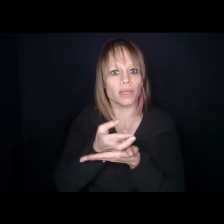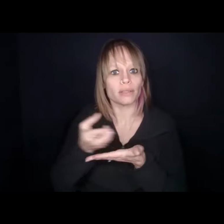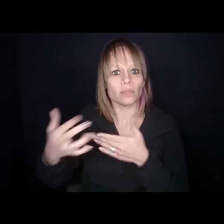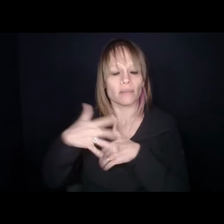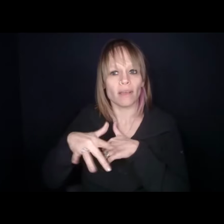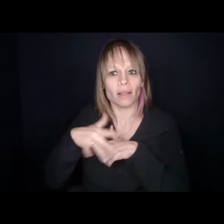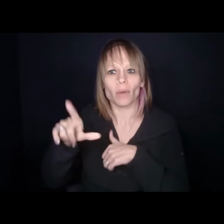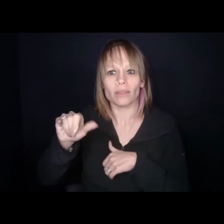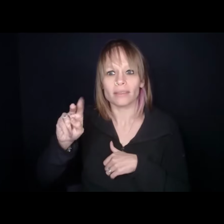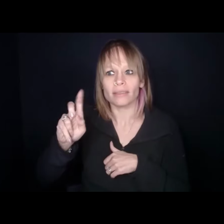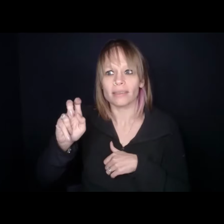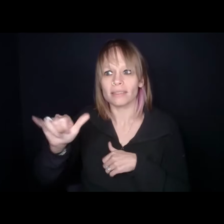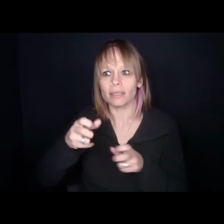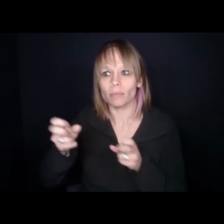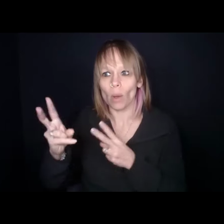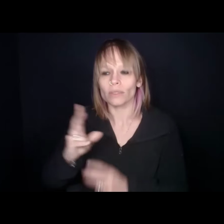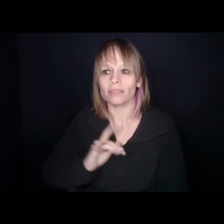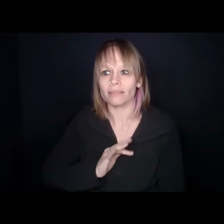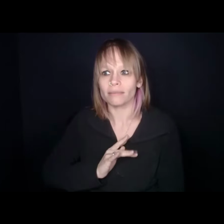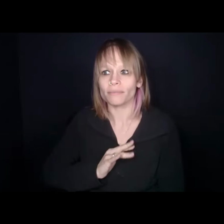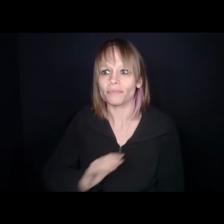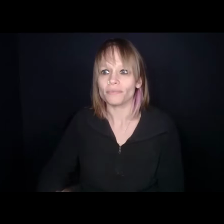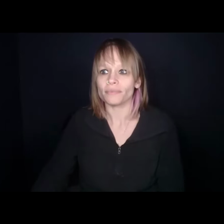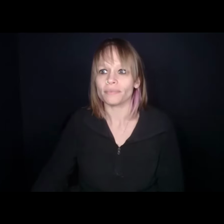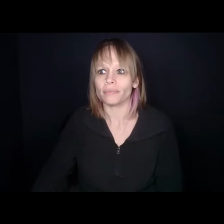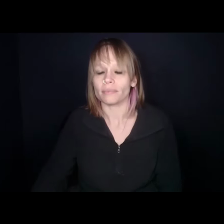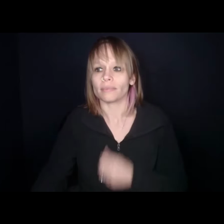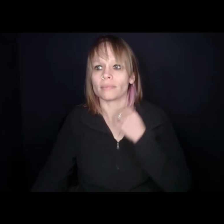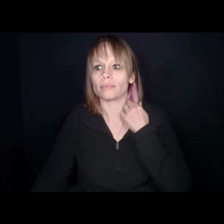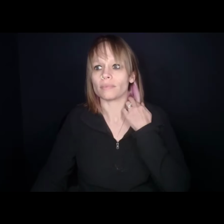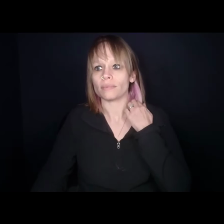All right, we have Jacob said Jacob commented.